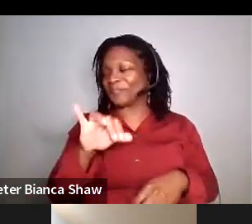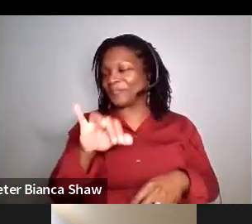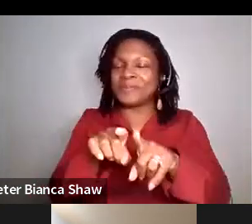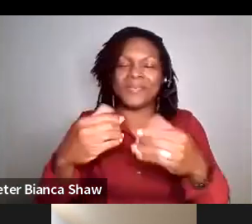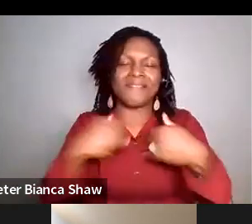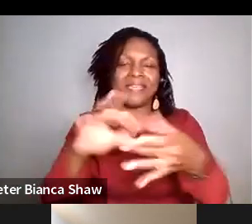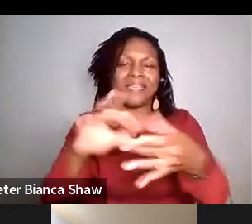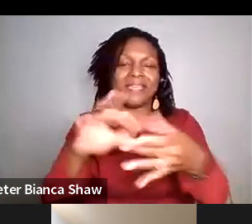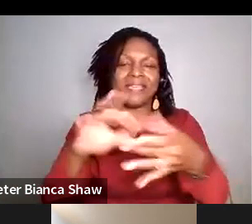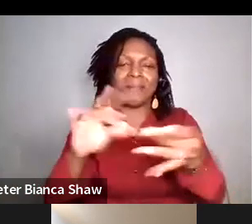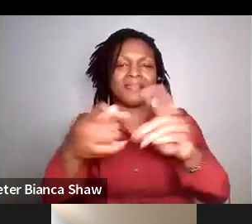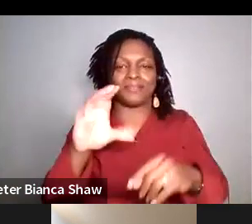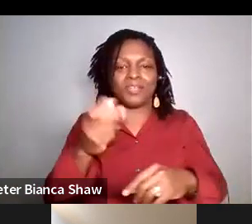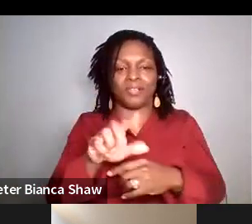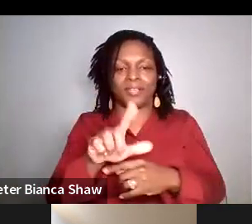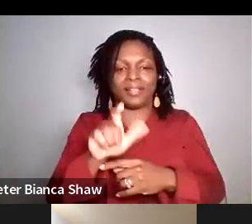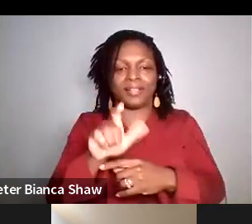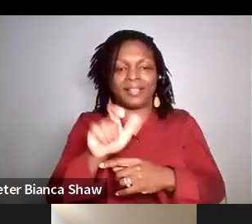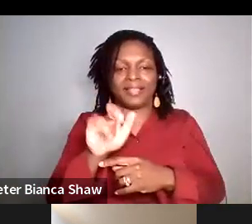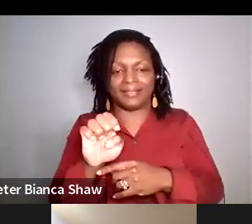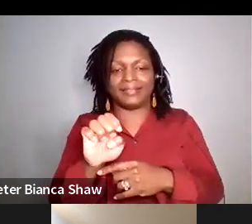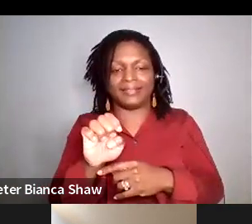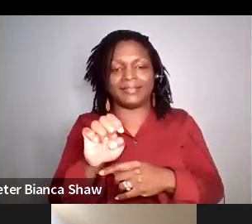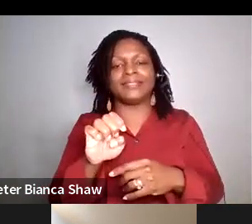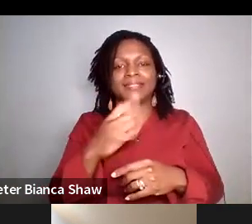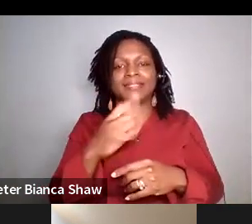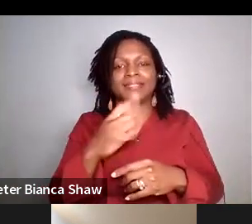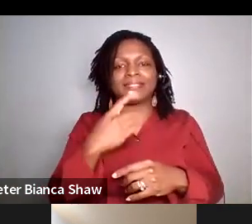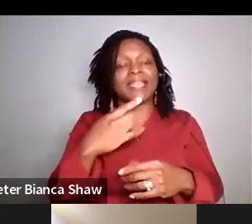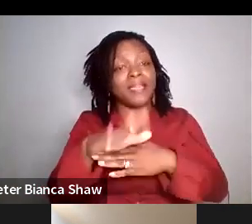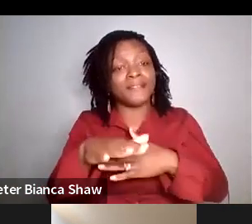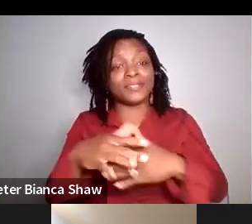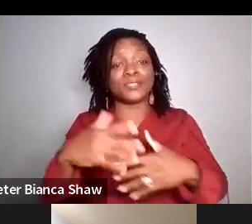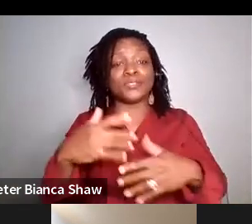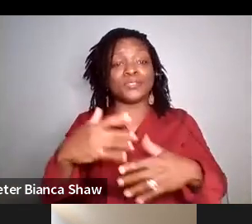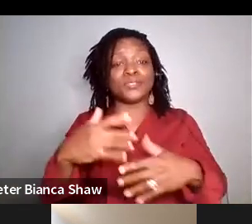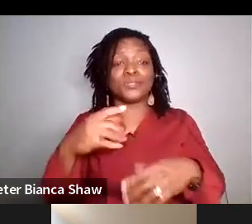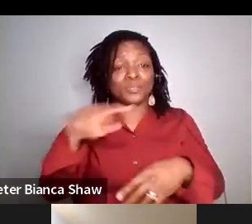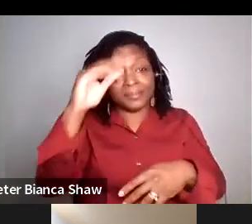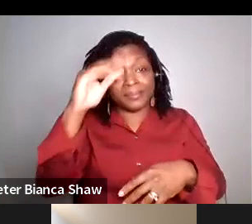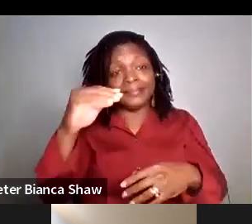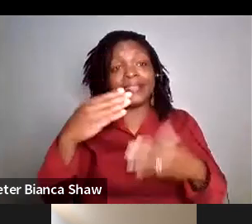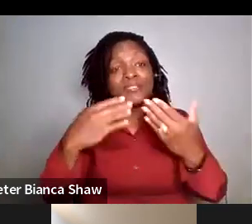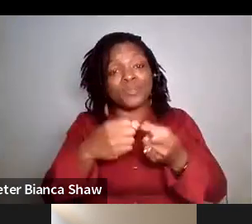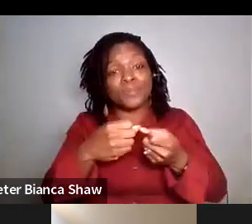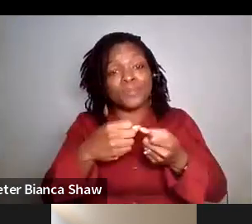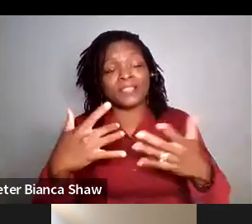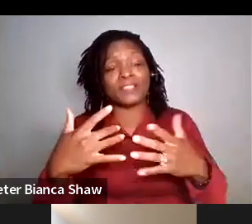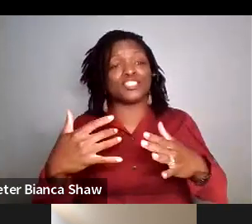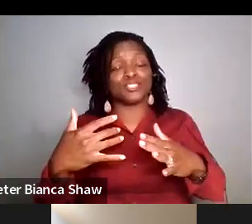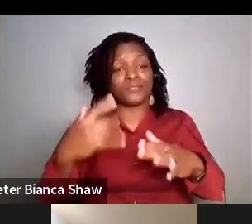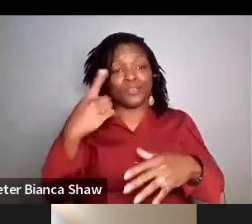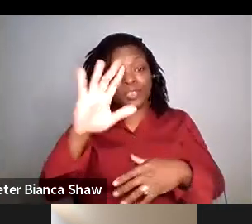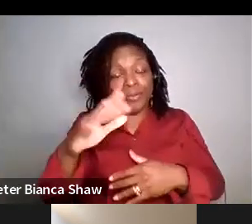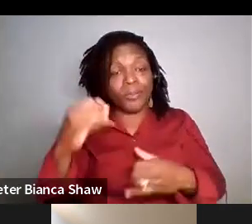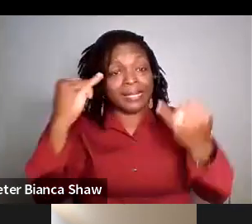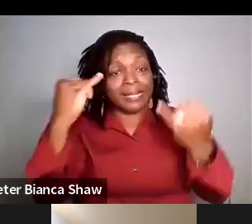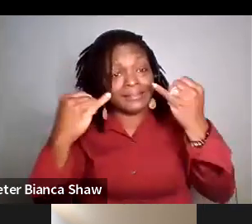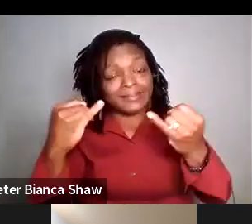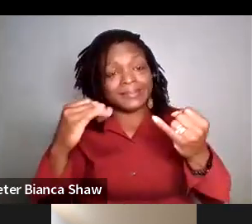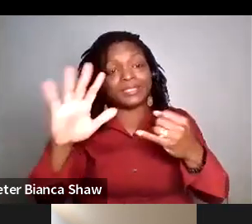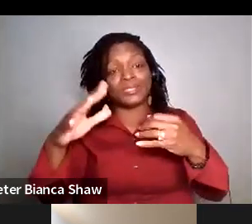From Via and he's helping good afternoon Gentlemen, Thank you so much for sharing your thoughts and for showing to everyone watching that dads are an important part of our children's lives.